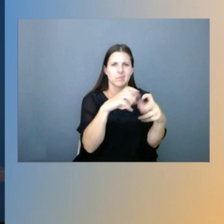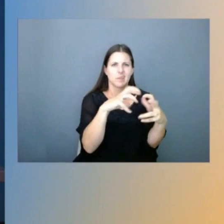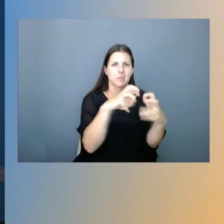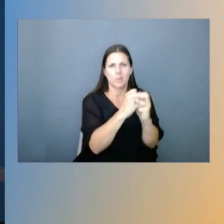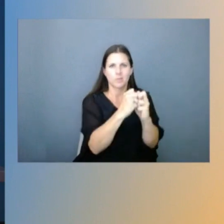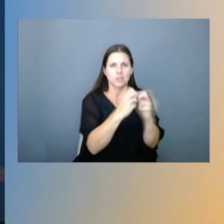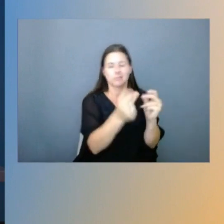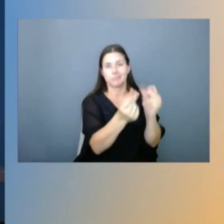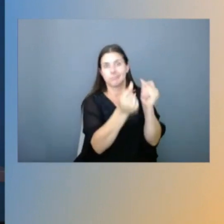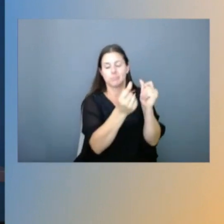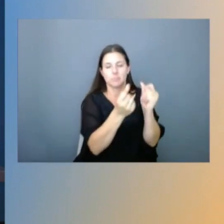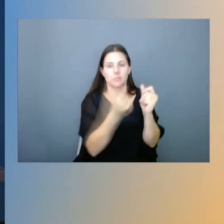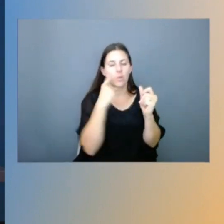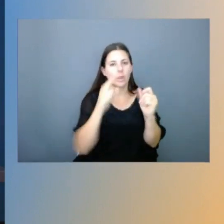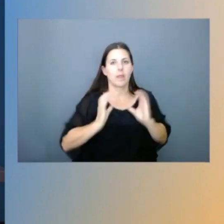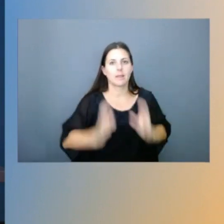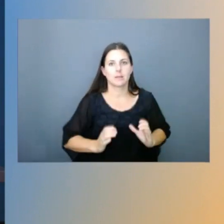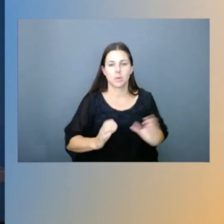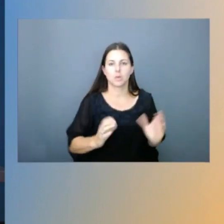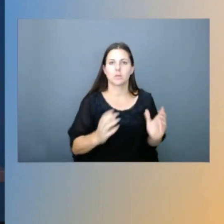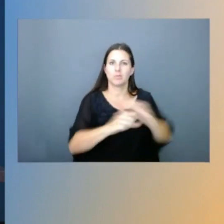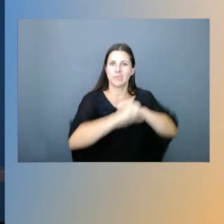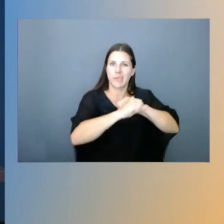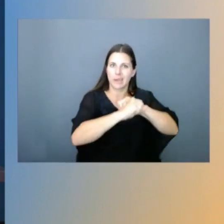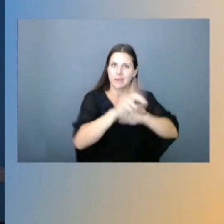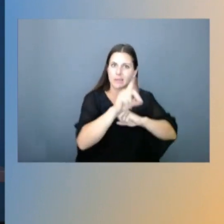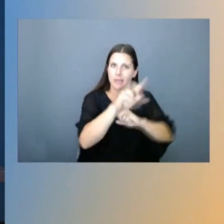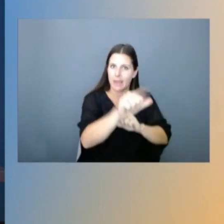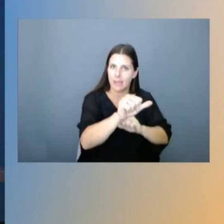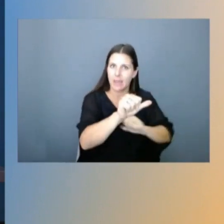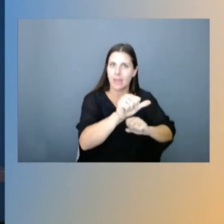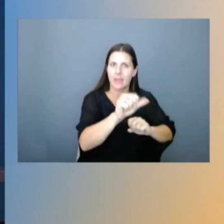and protecting data, I think, is the key thing here,